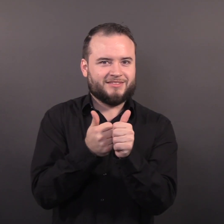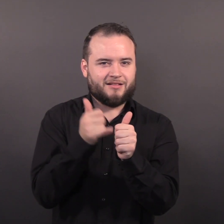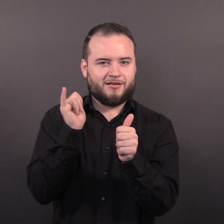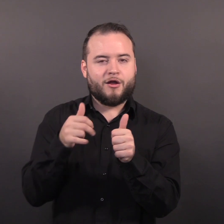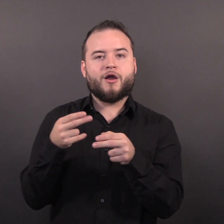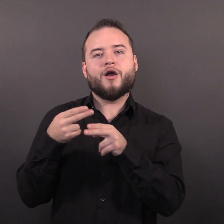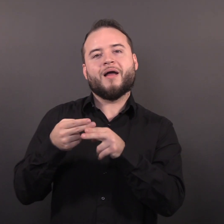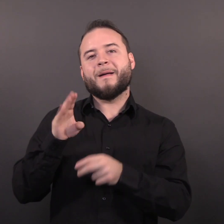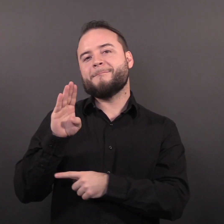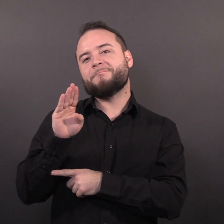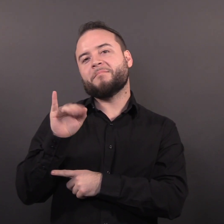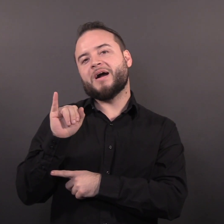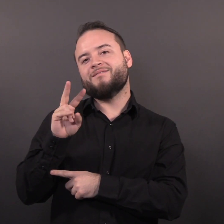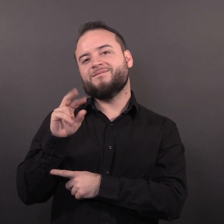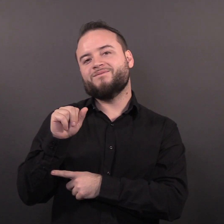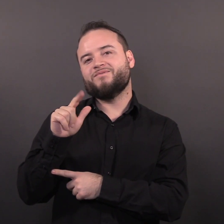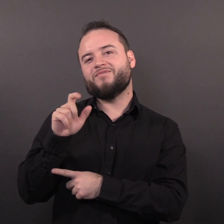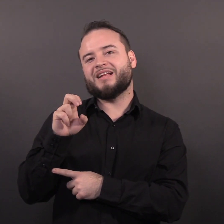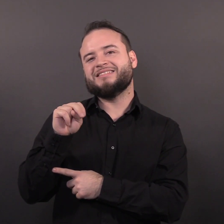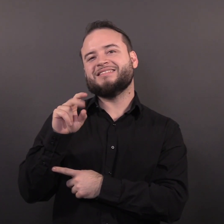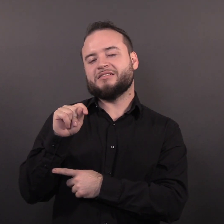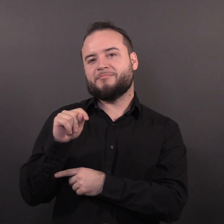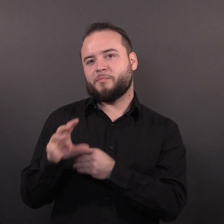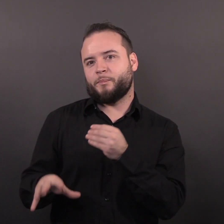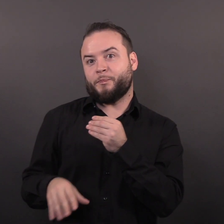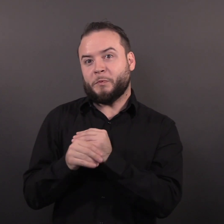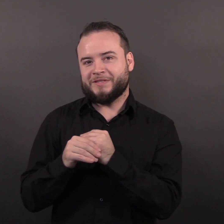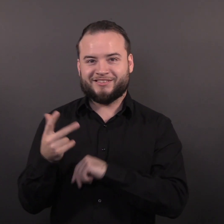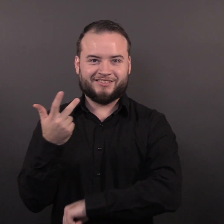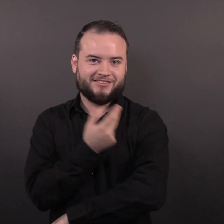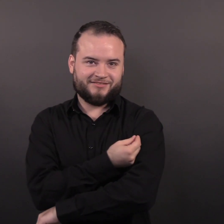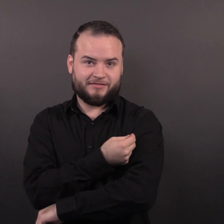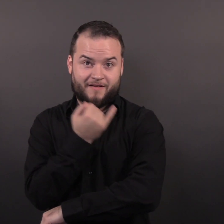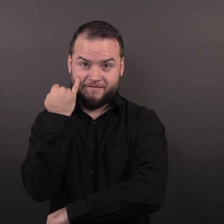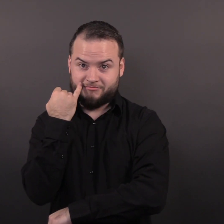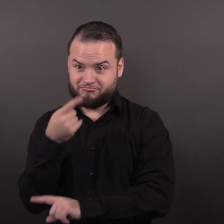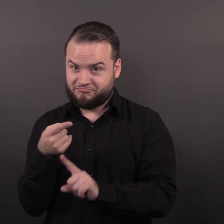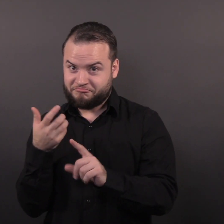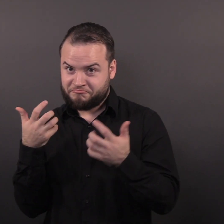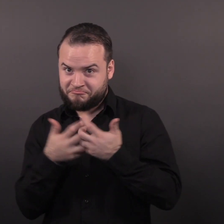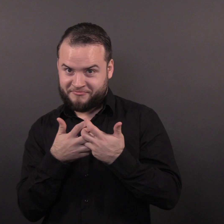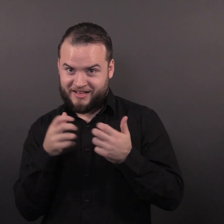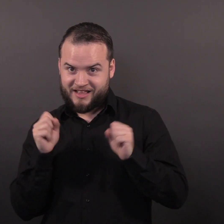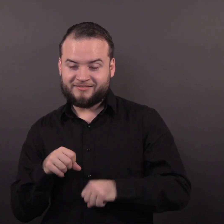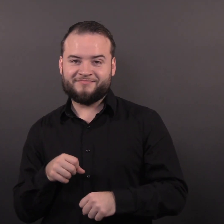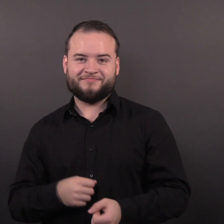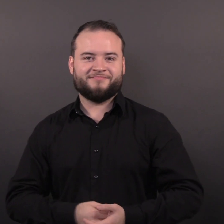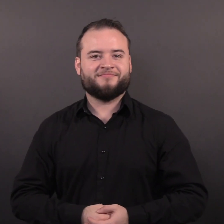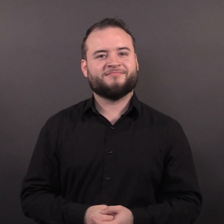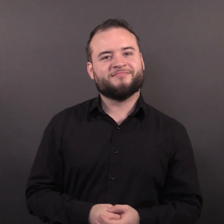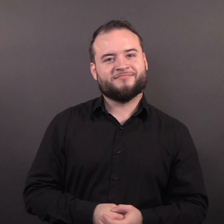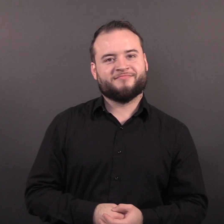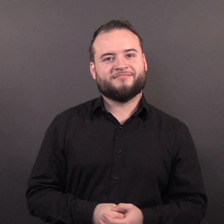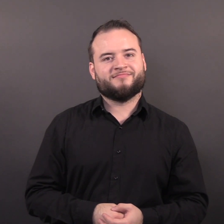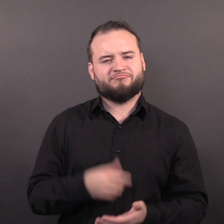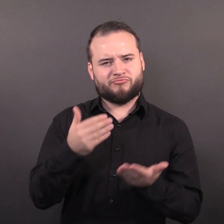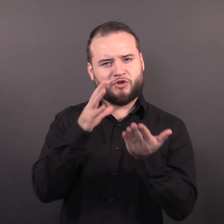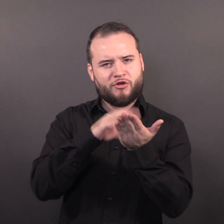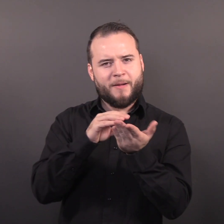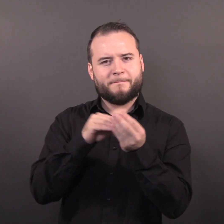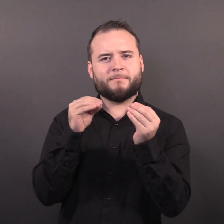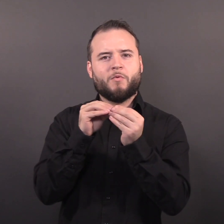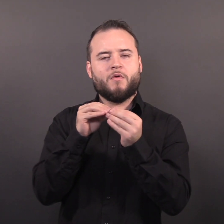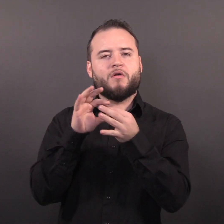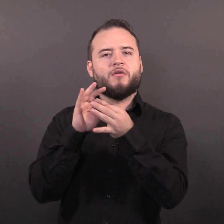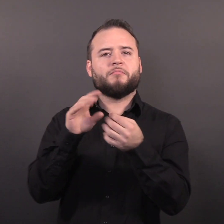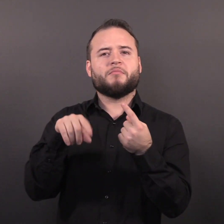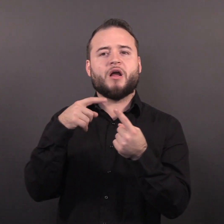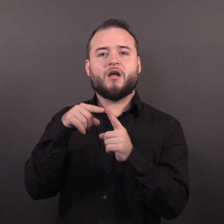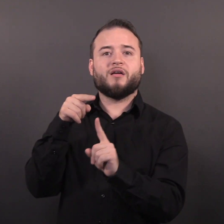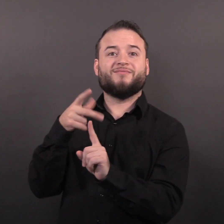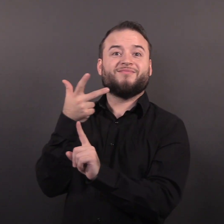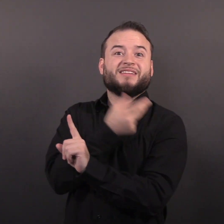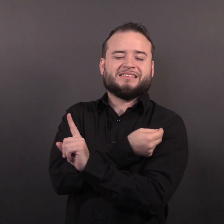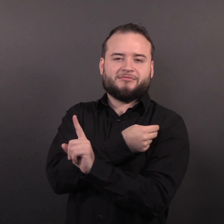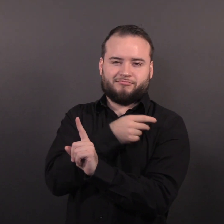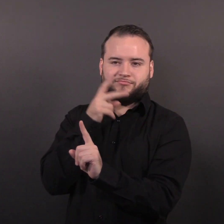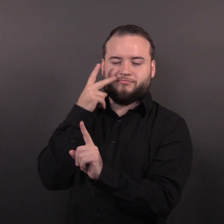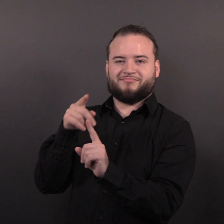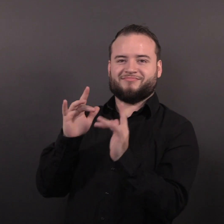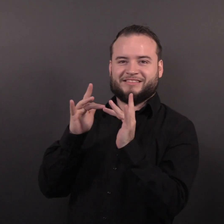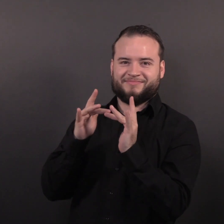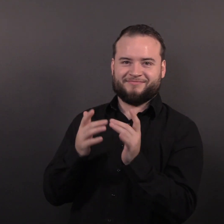(bivalent) COVID-19 booster when eligible. Learn more at About COVID-19 Vaccine.